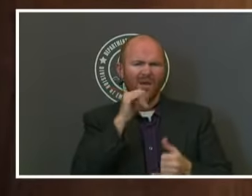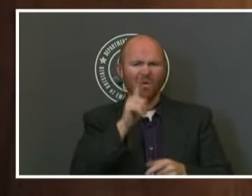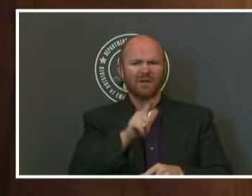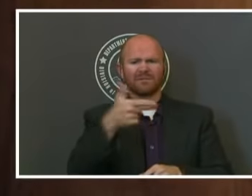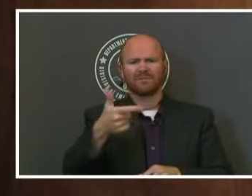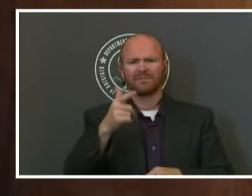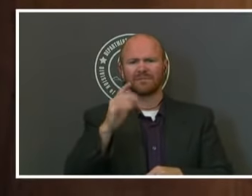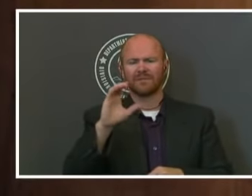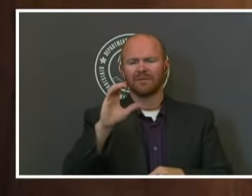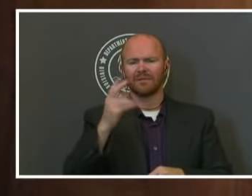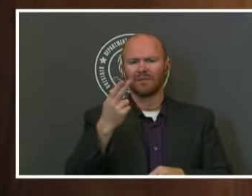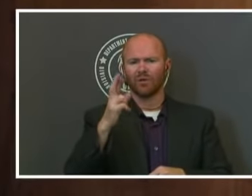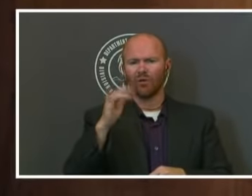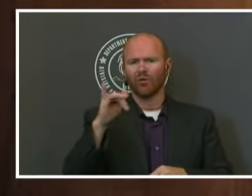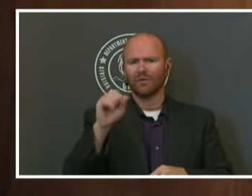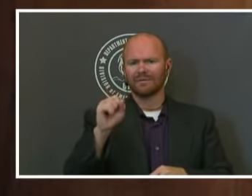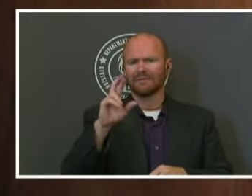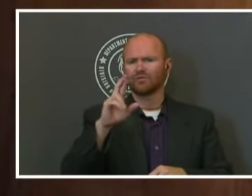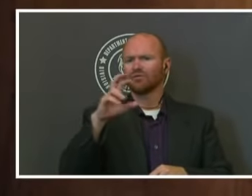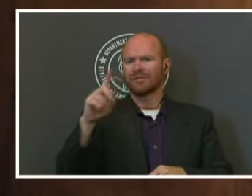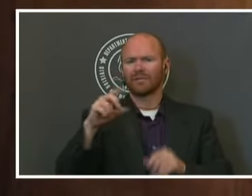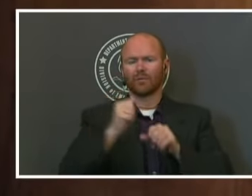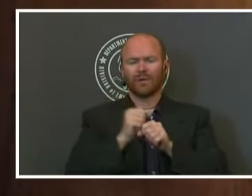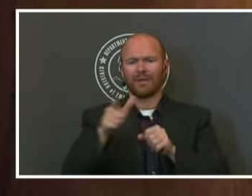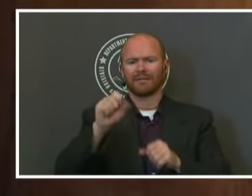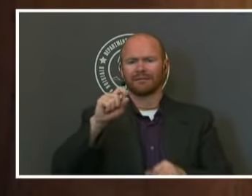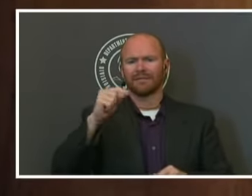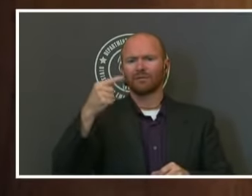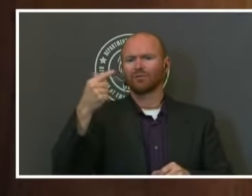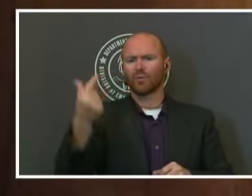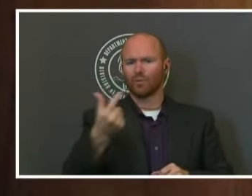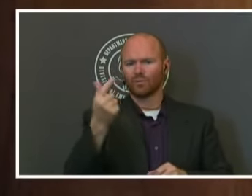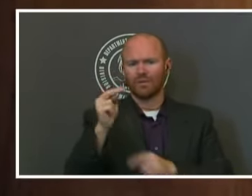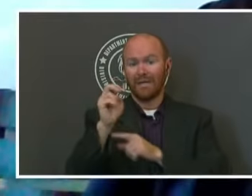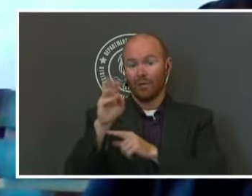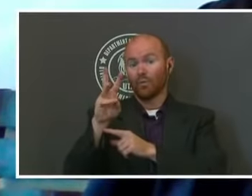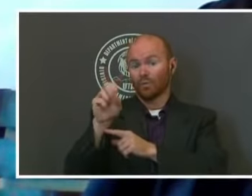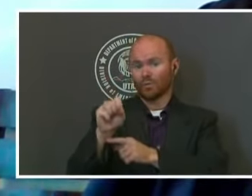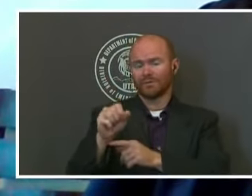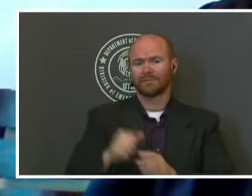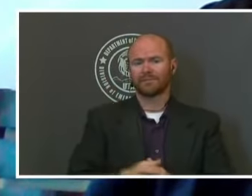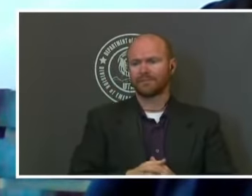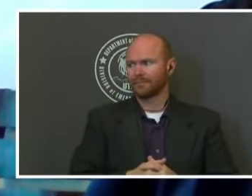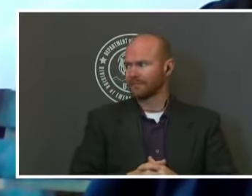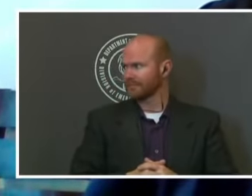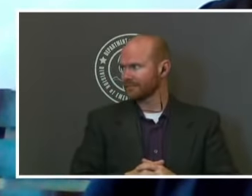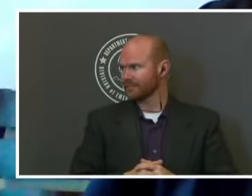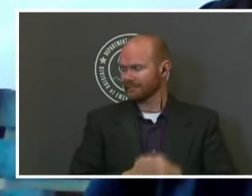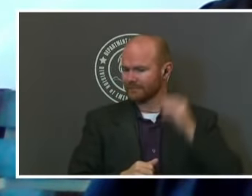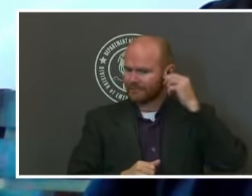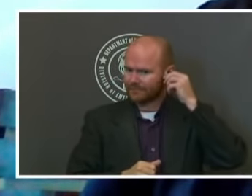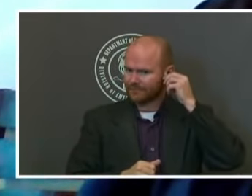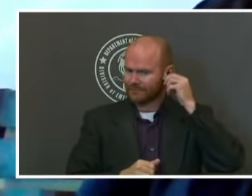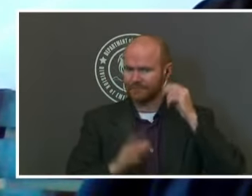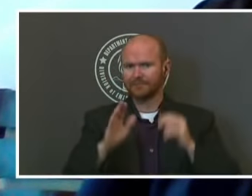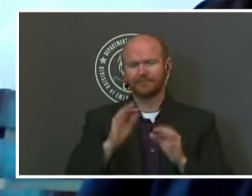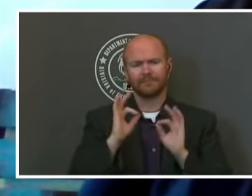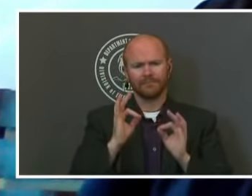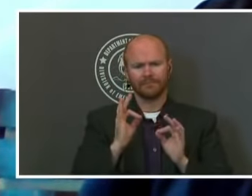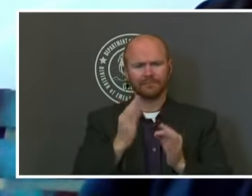the St George news Chris go